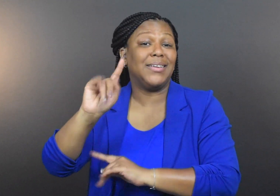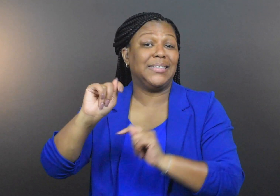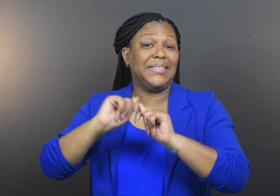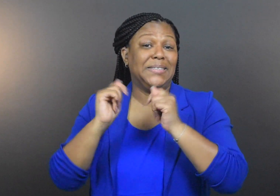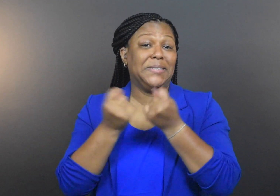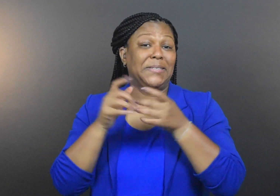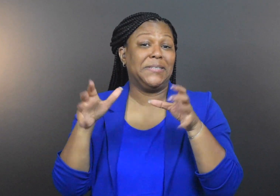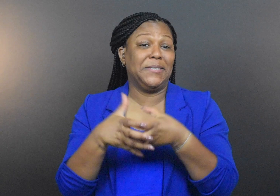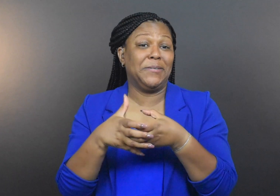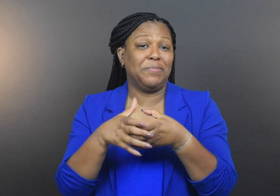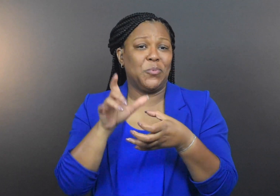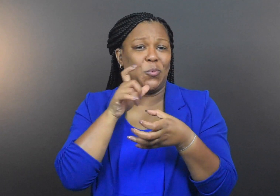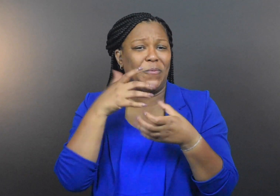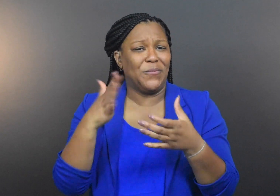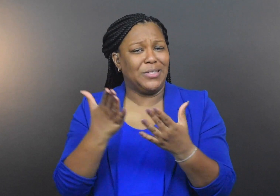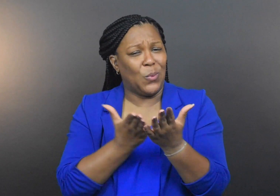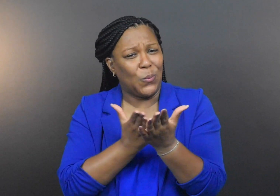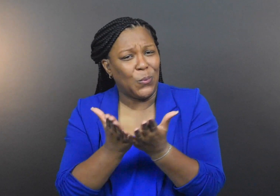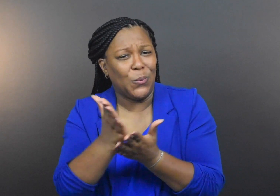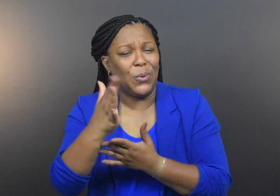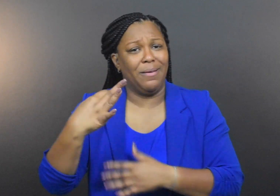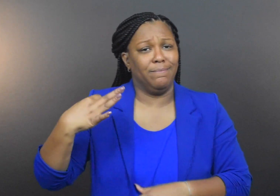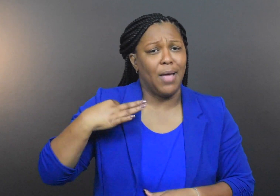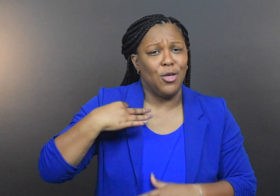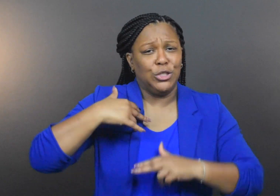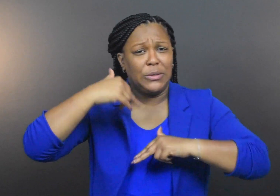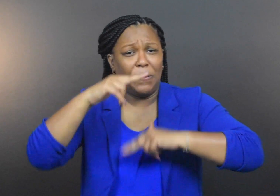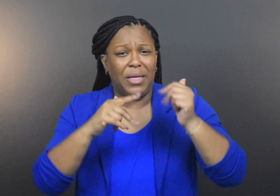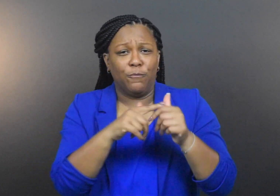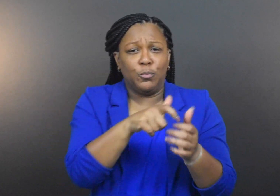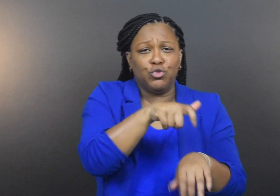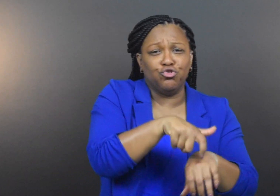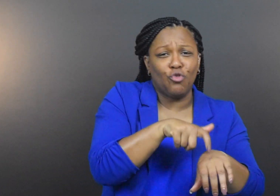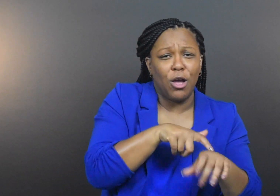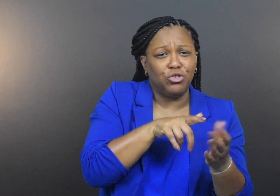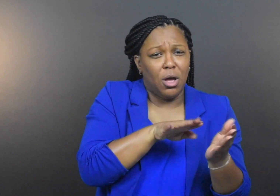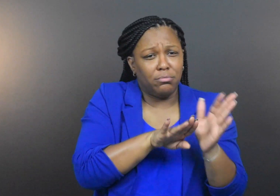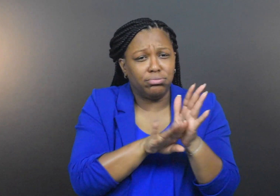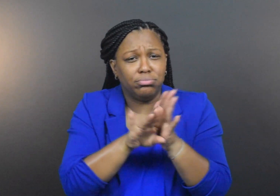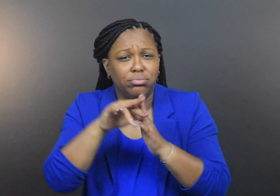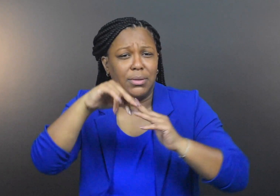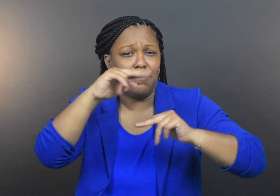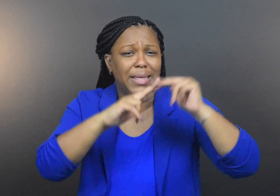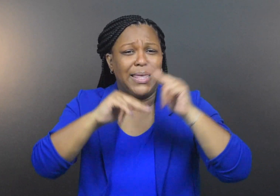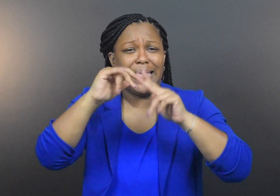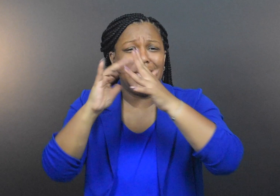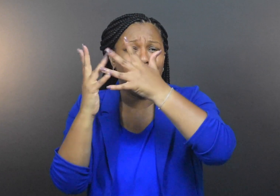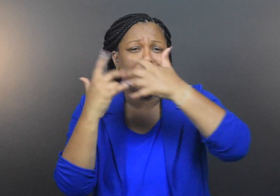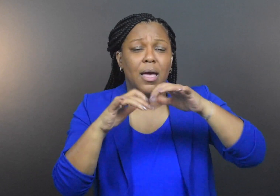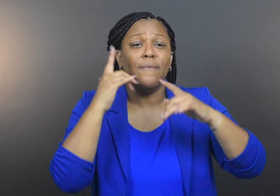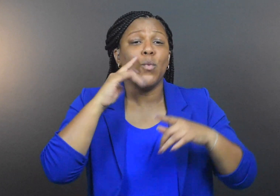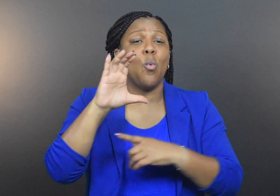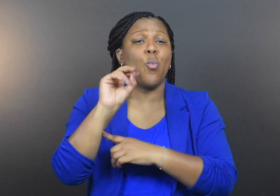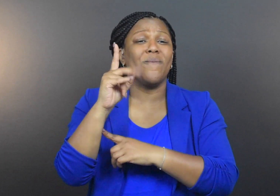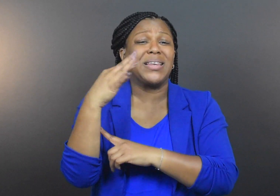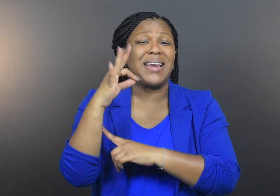who had volunteered to build from scratch the system that gleans numbers of COVID-19 cases,